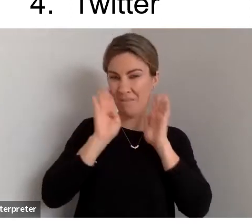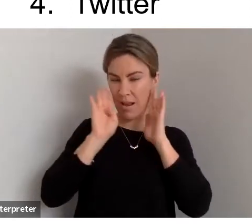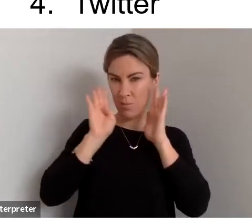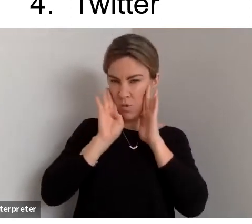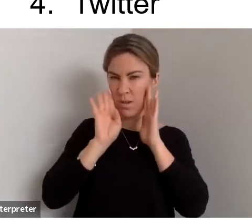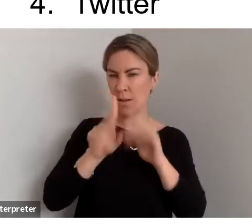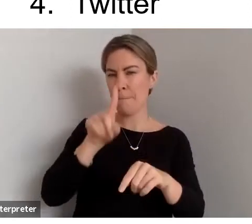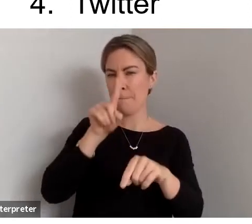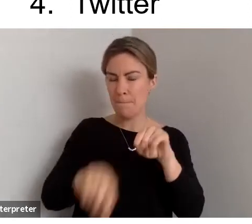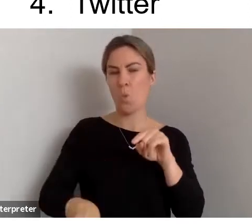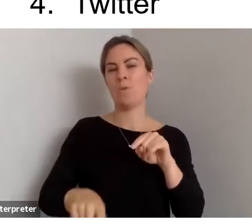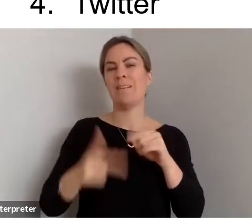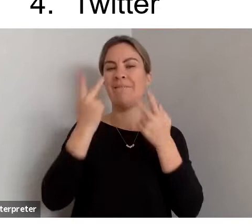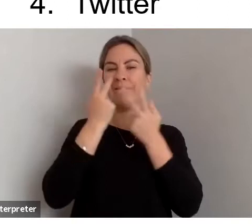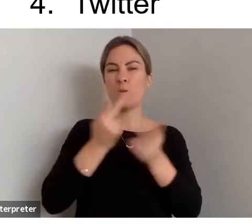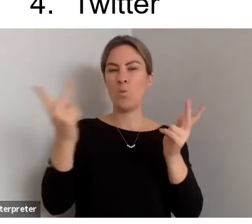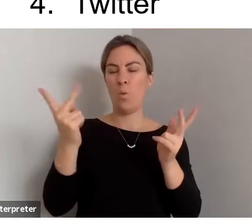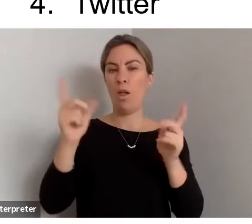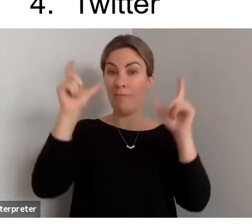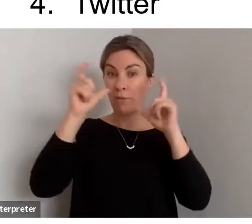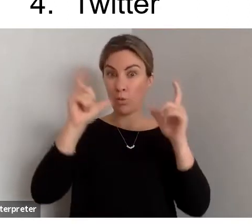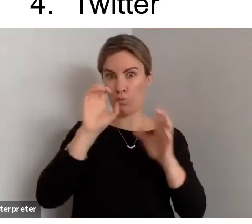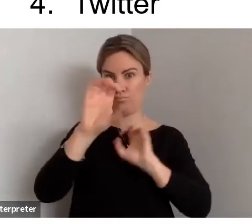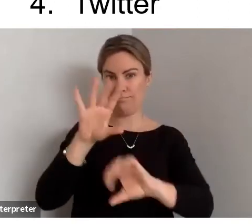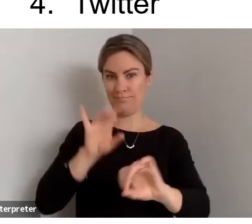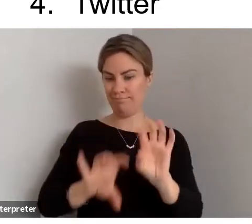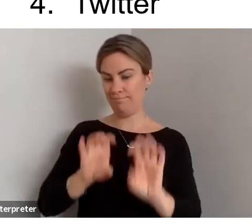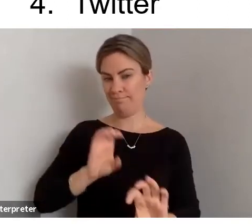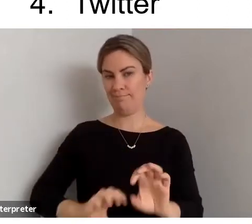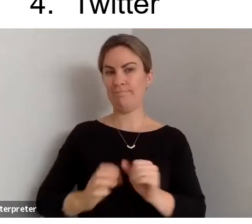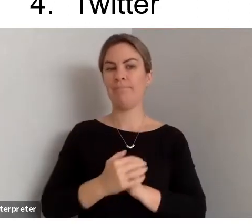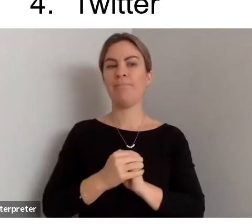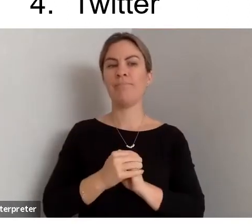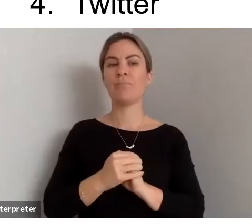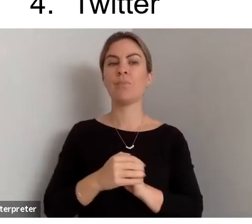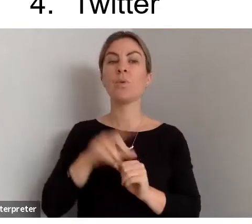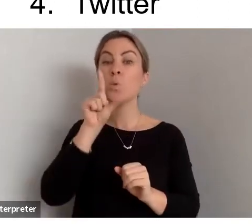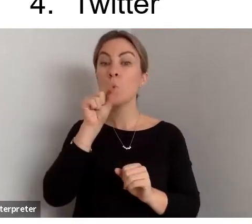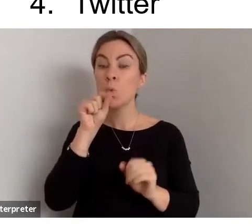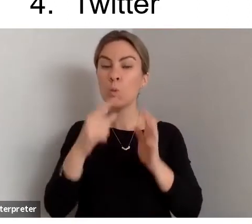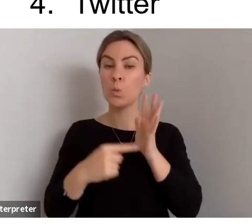Just for sharing photos. And then there is Twitter. It is short messages.